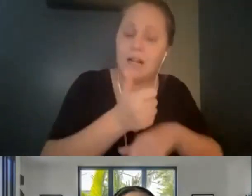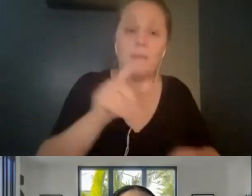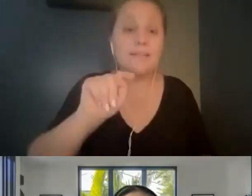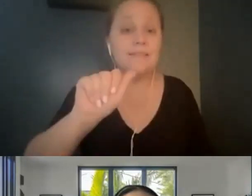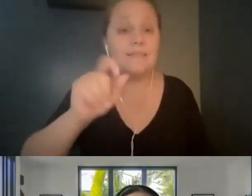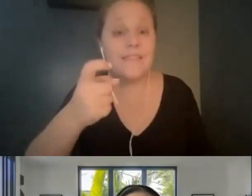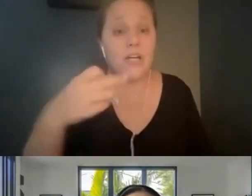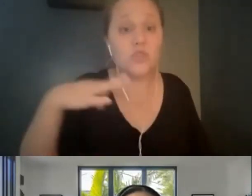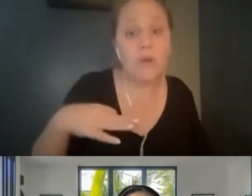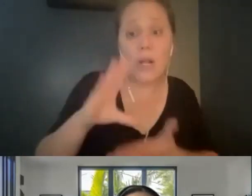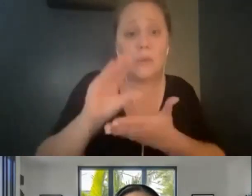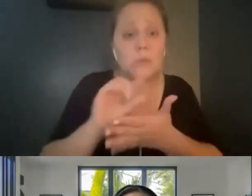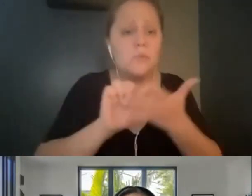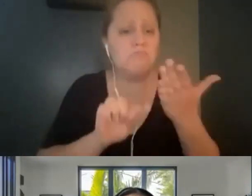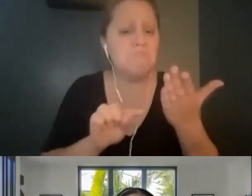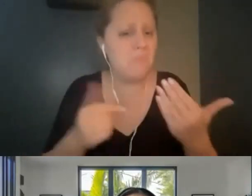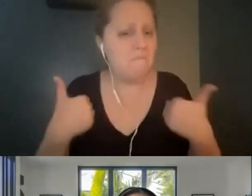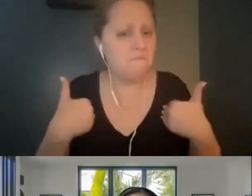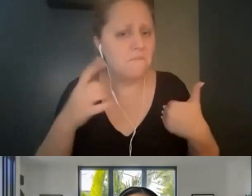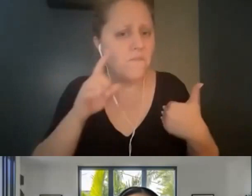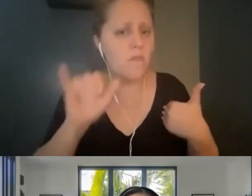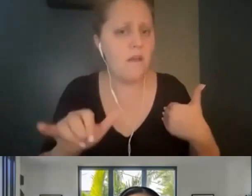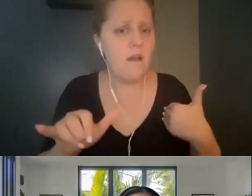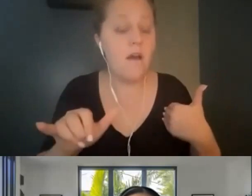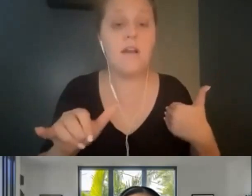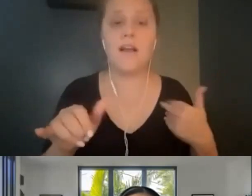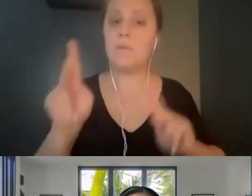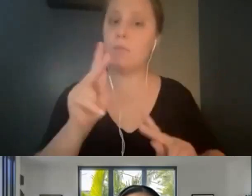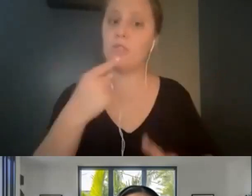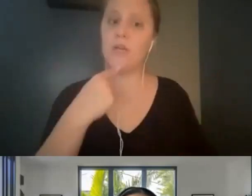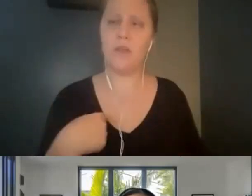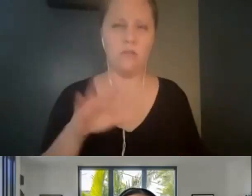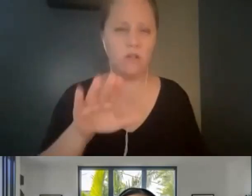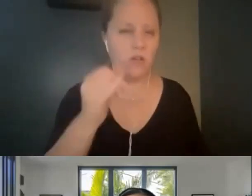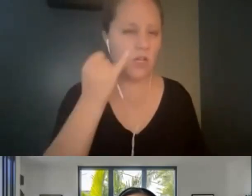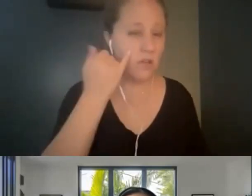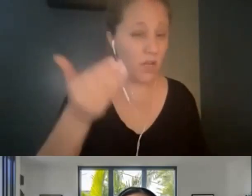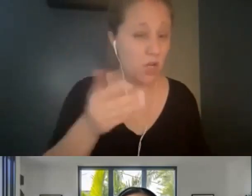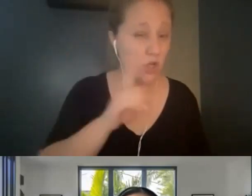So, I know that the one thing that people tell me often is that if I hire a deaf person then I have to hire an interpreter.